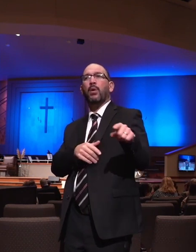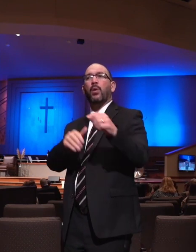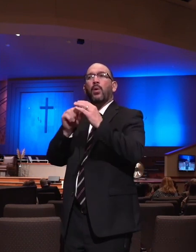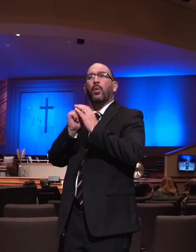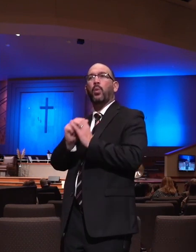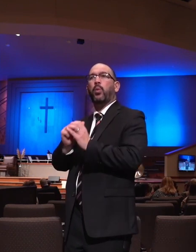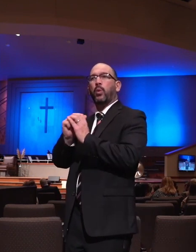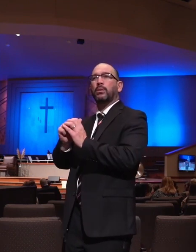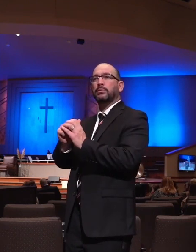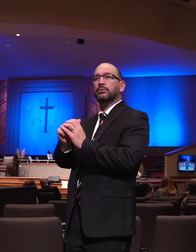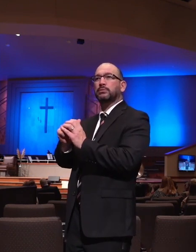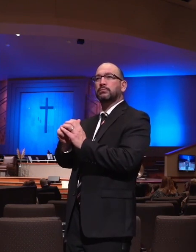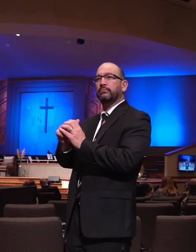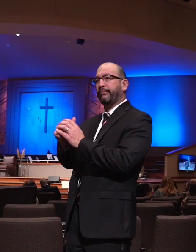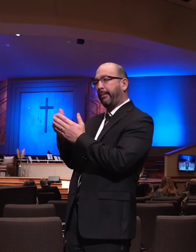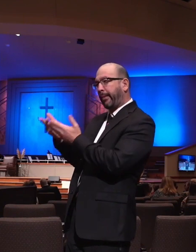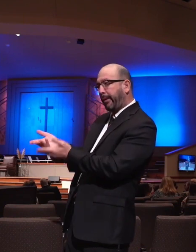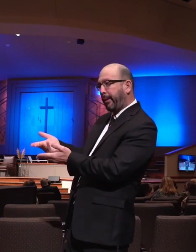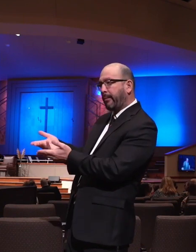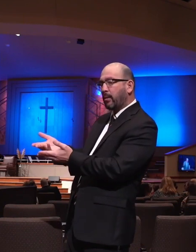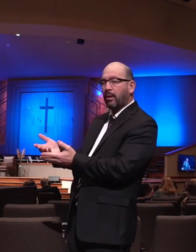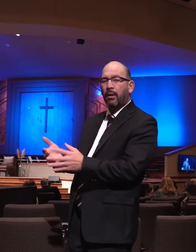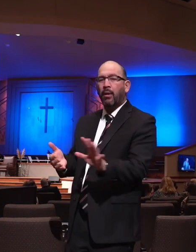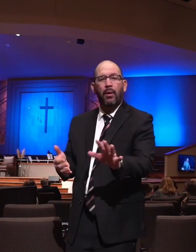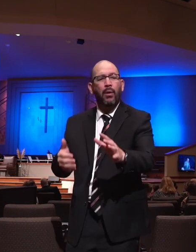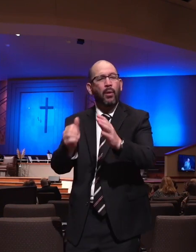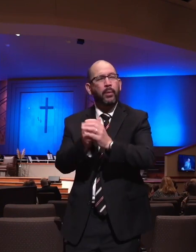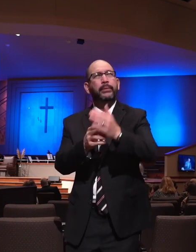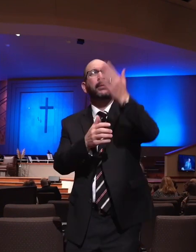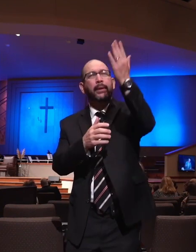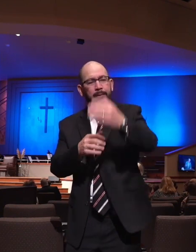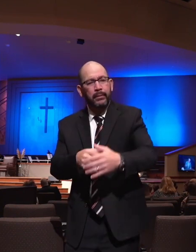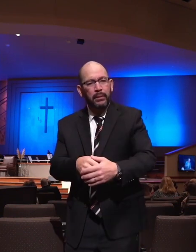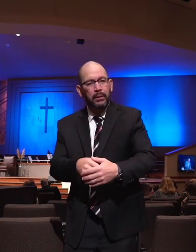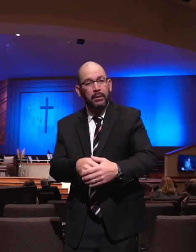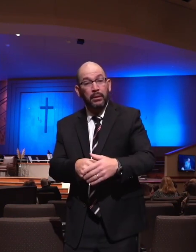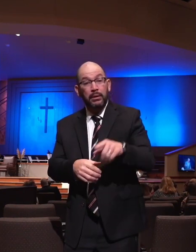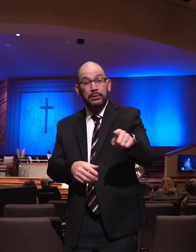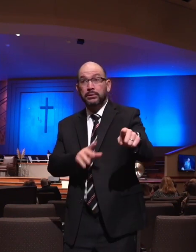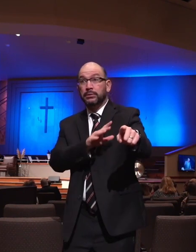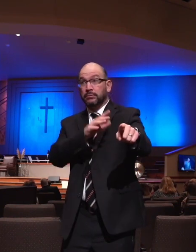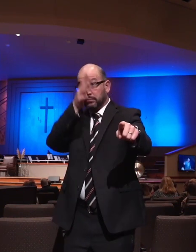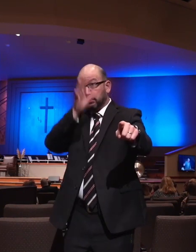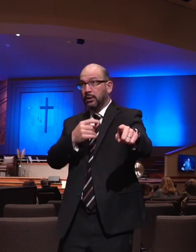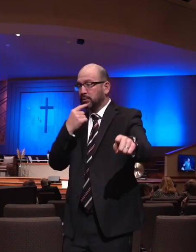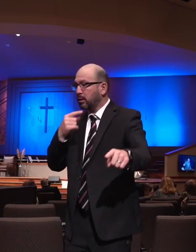him he wanted him to worship God now therefore I pray thee take a blessing of